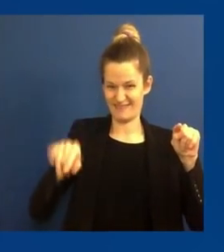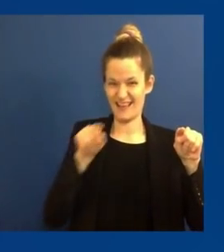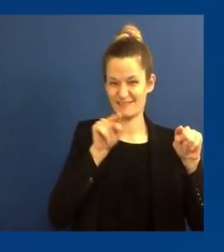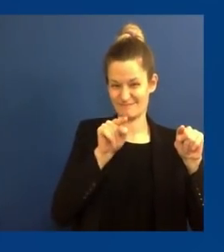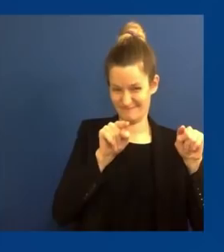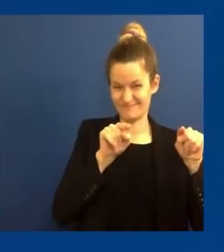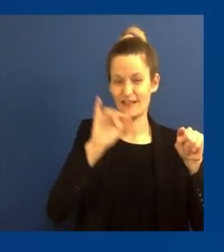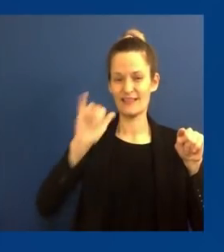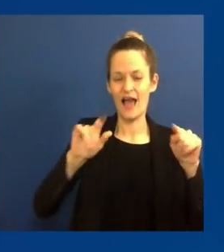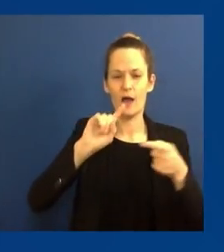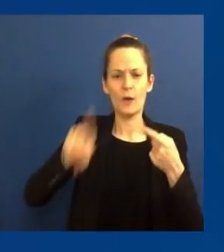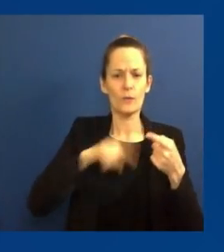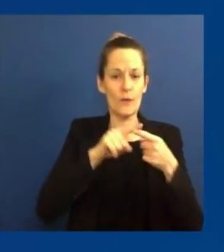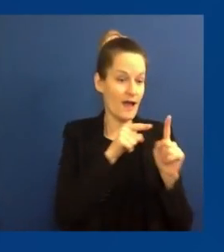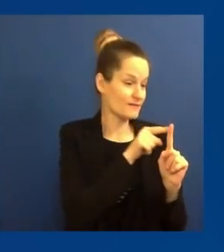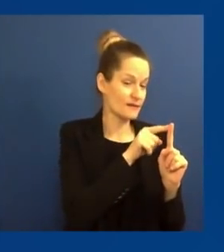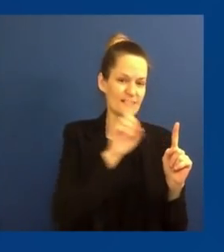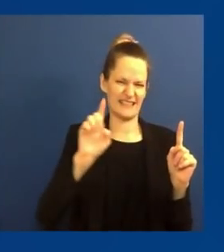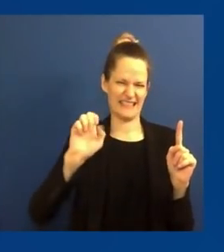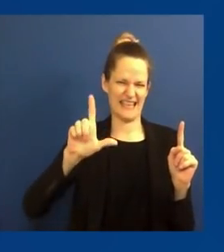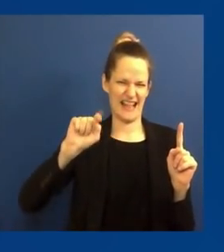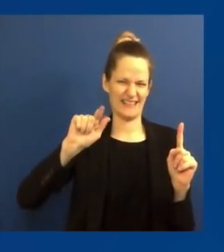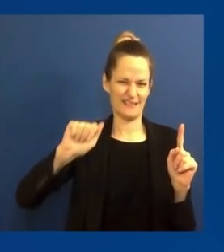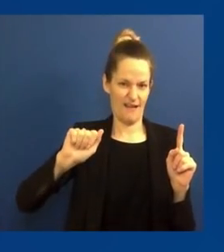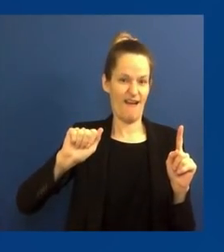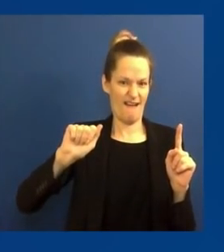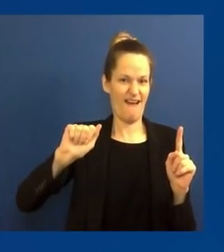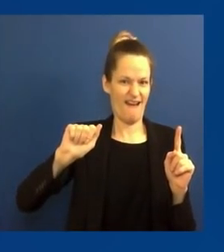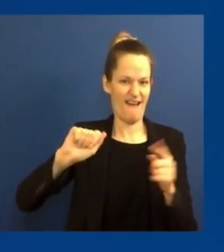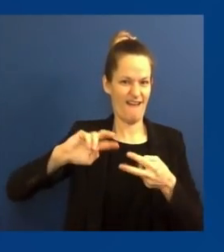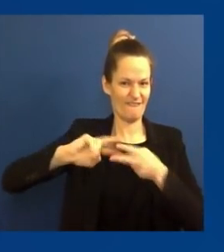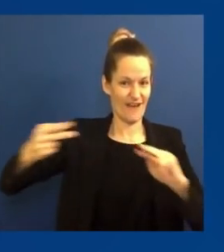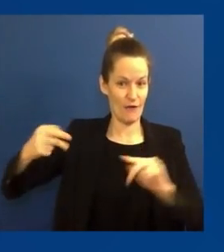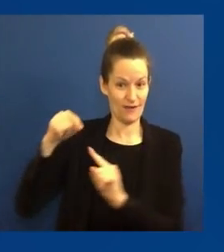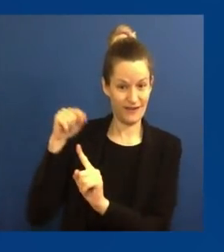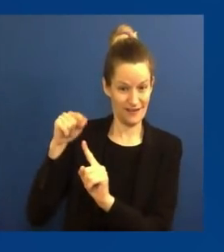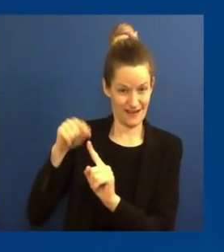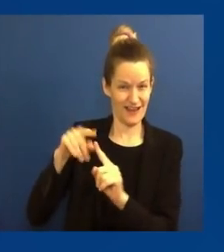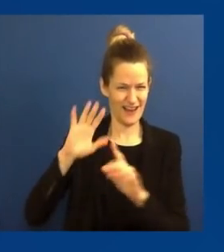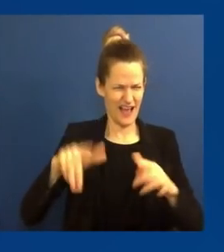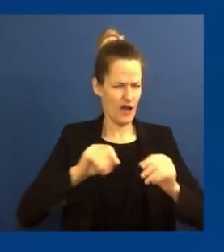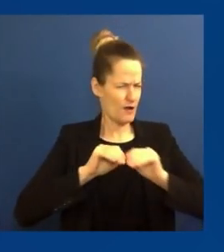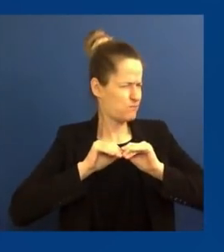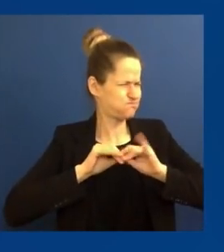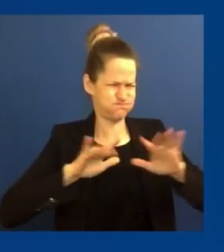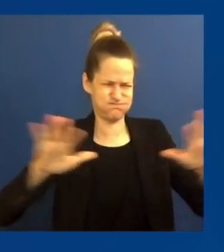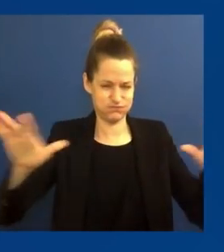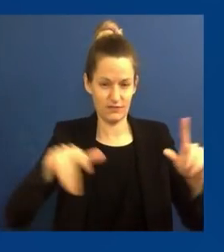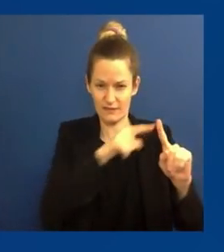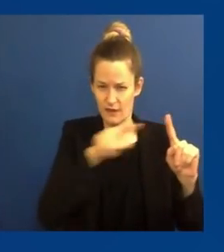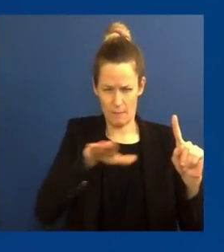Vaccine effectiveness against emergency room and urgent care visits for those who received their primary series